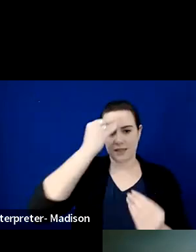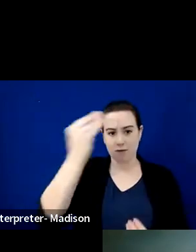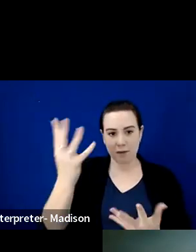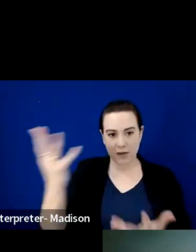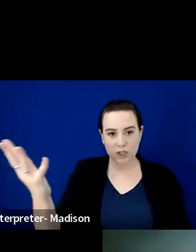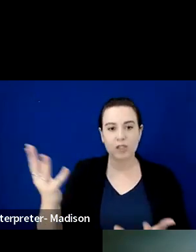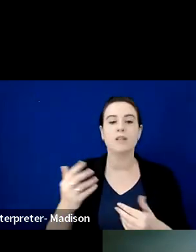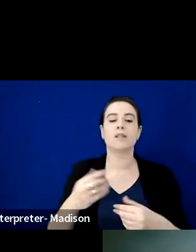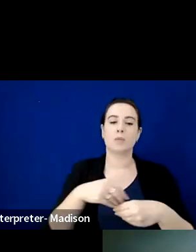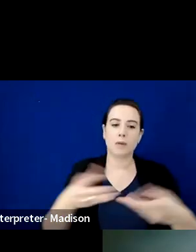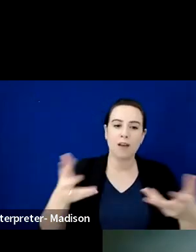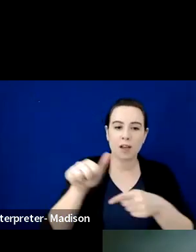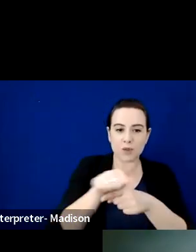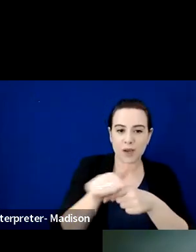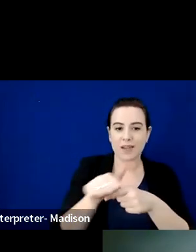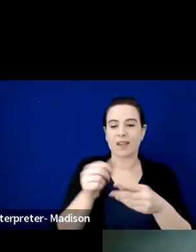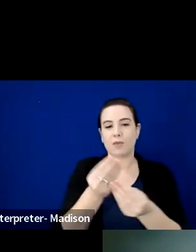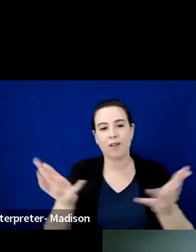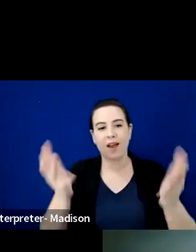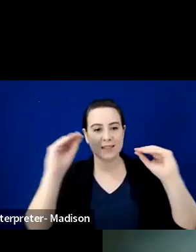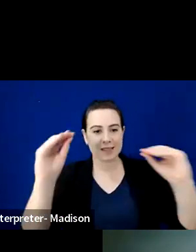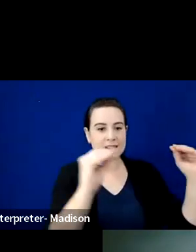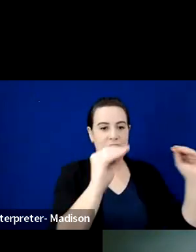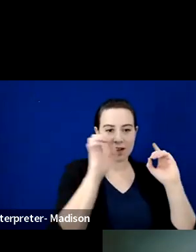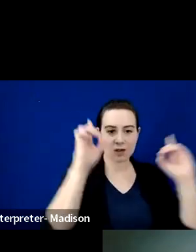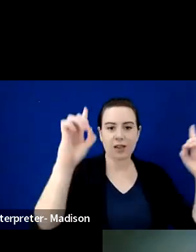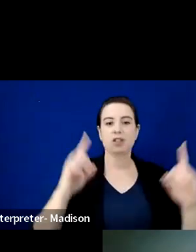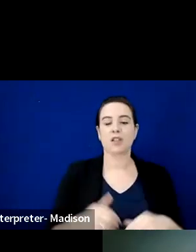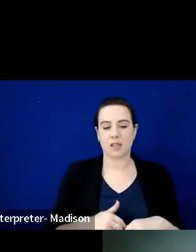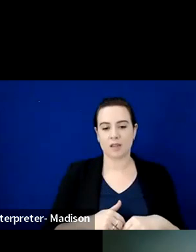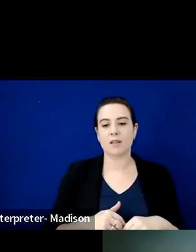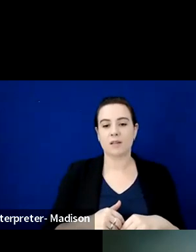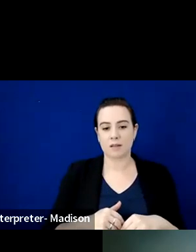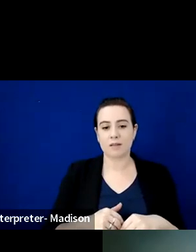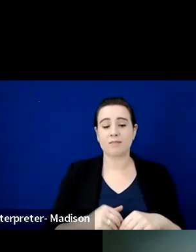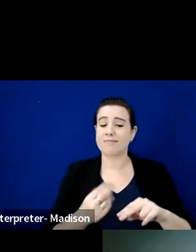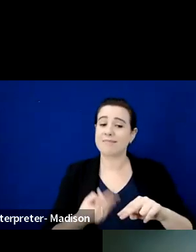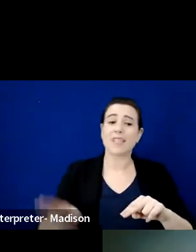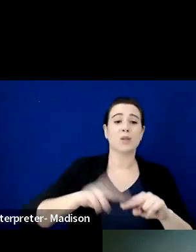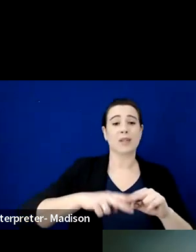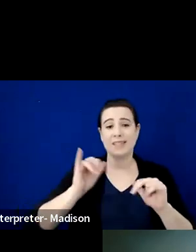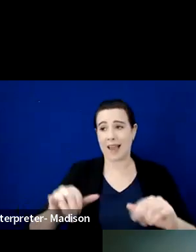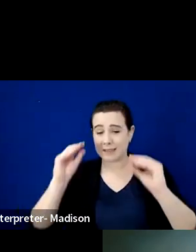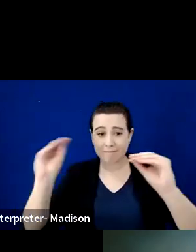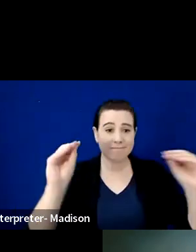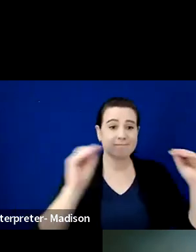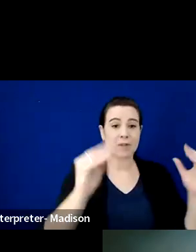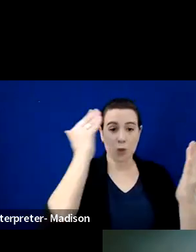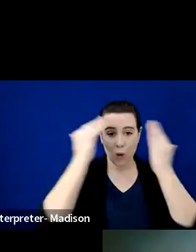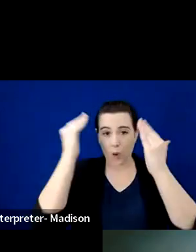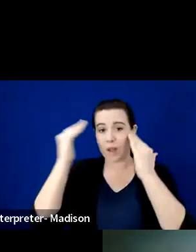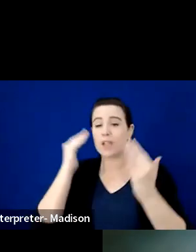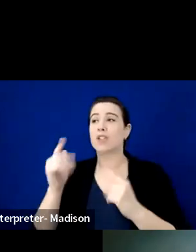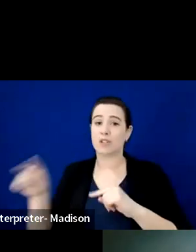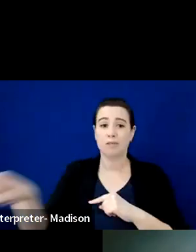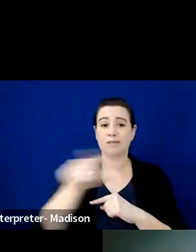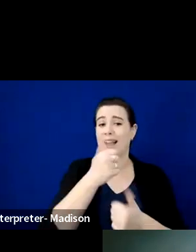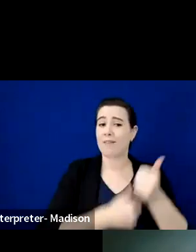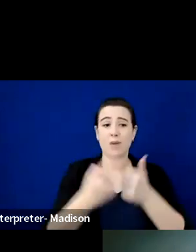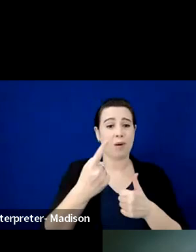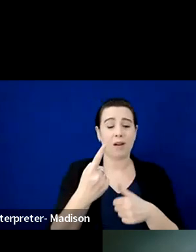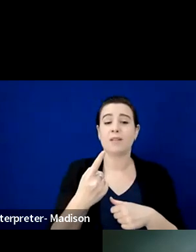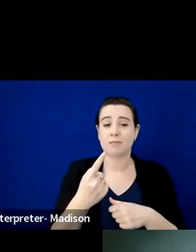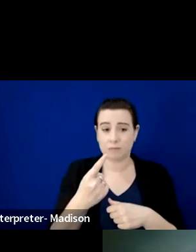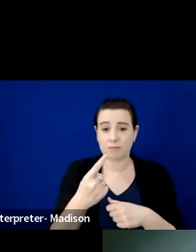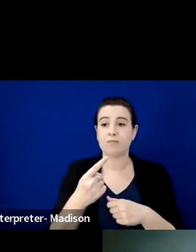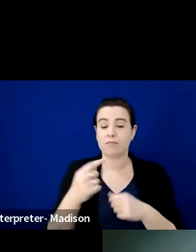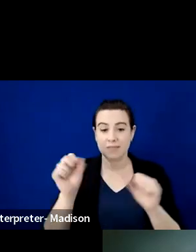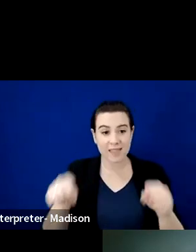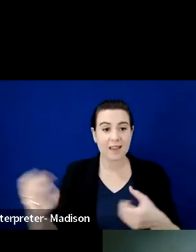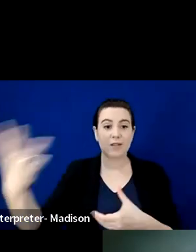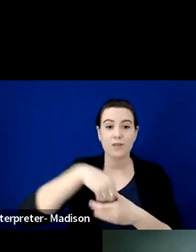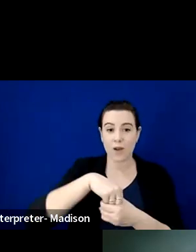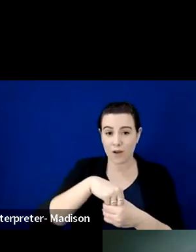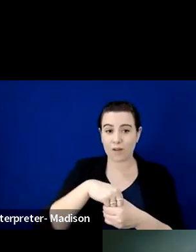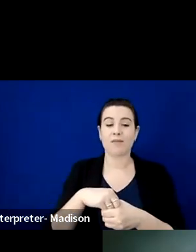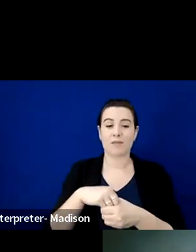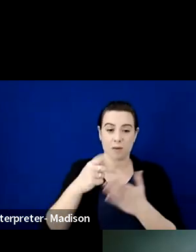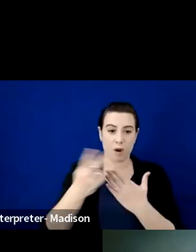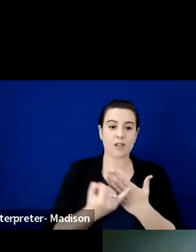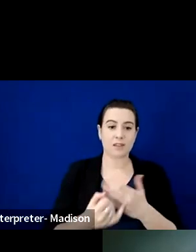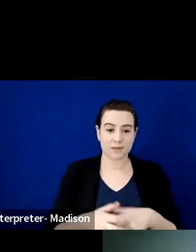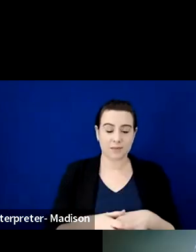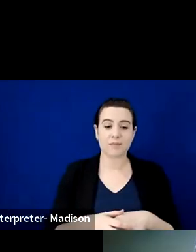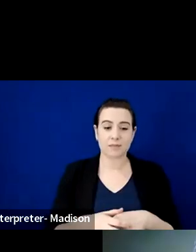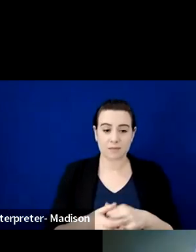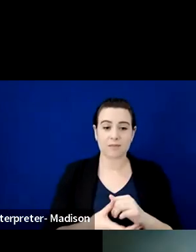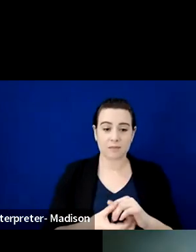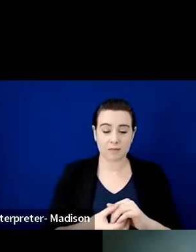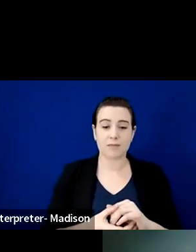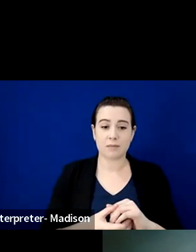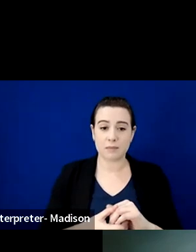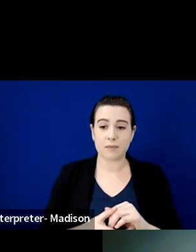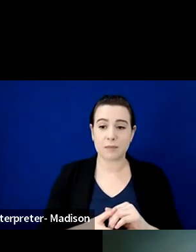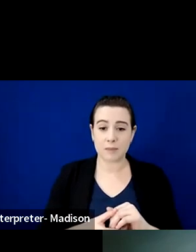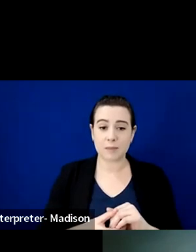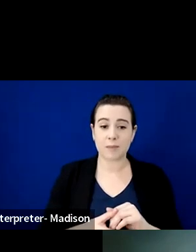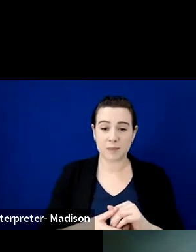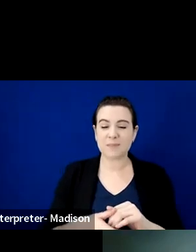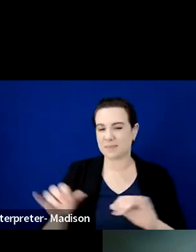I think that's sort of the area that I think of as a success as well, is that increase in knowledge.